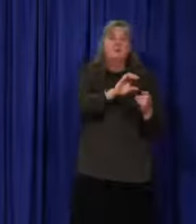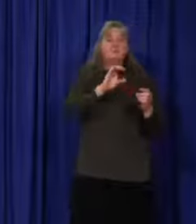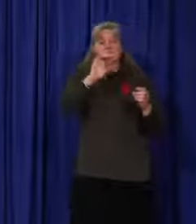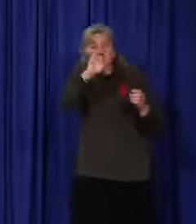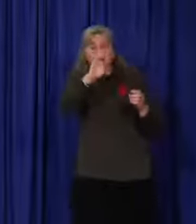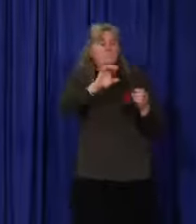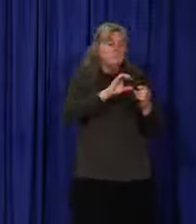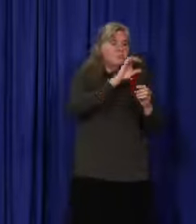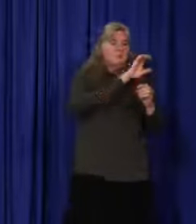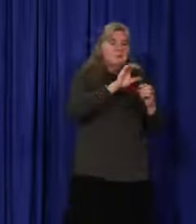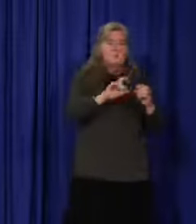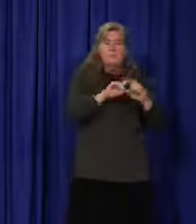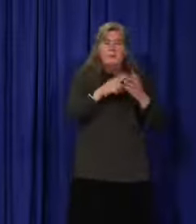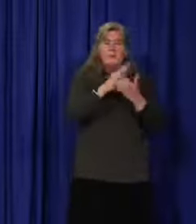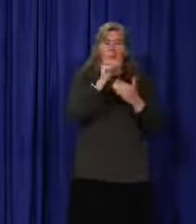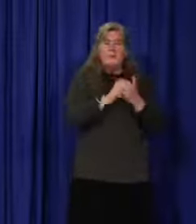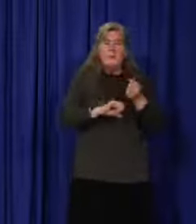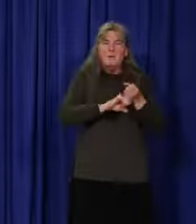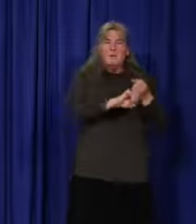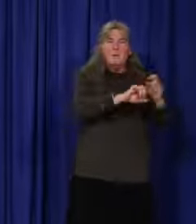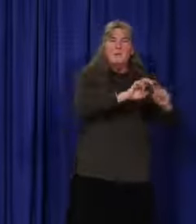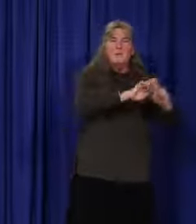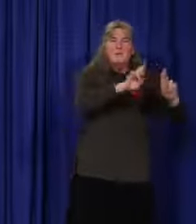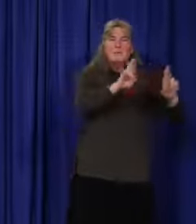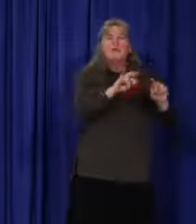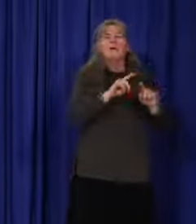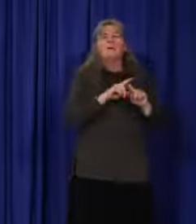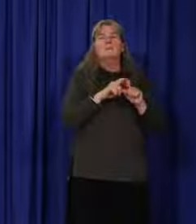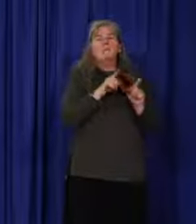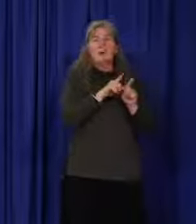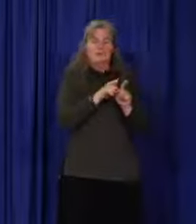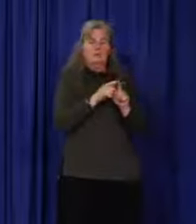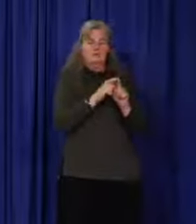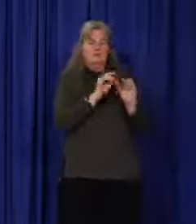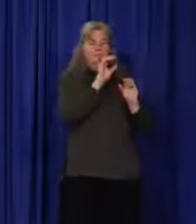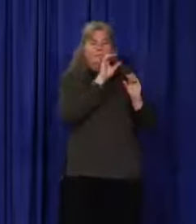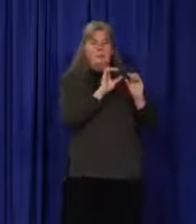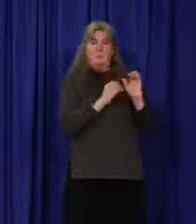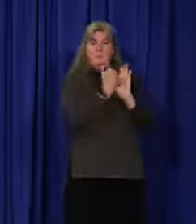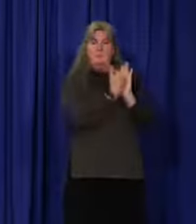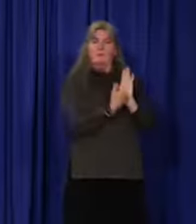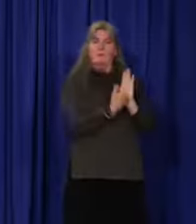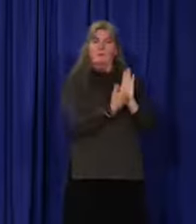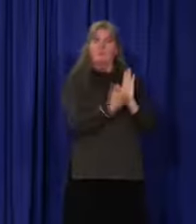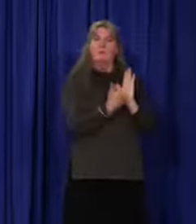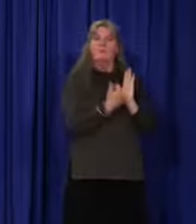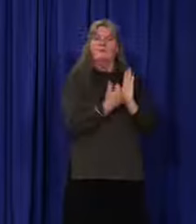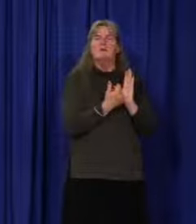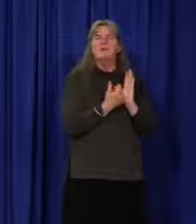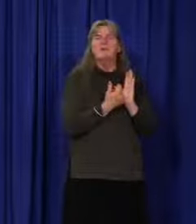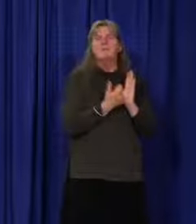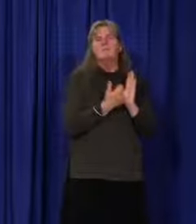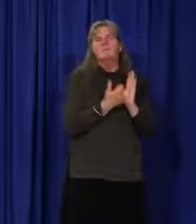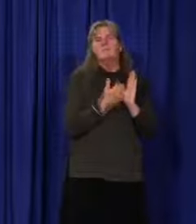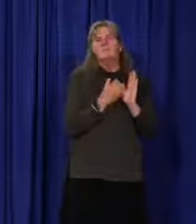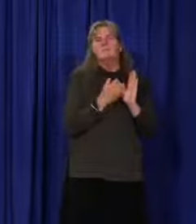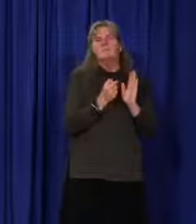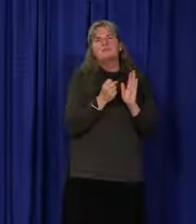they have collected all of the community advice that is coming from any particular community. That's one thing. I think the second thing is if